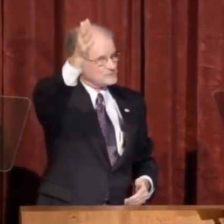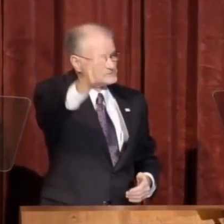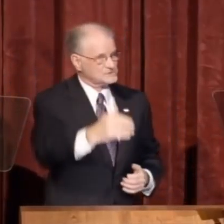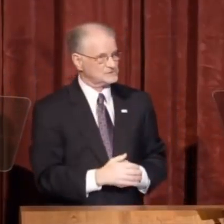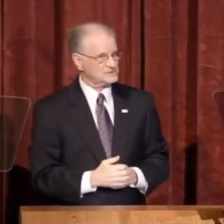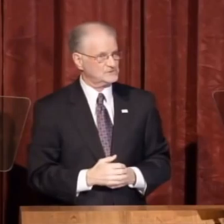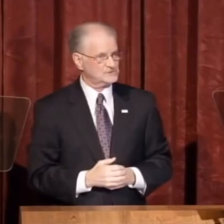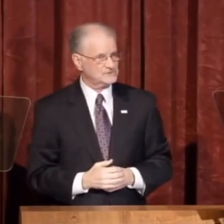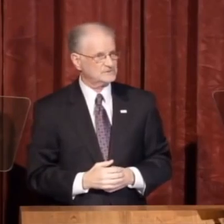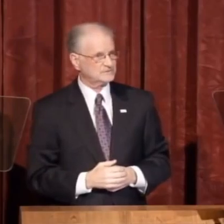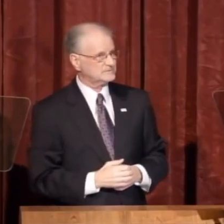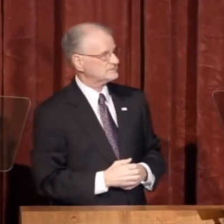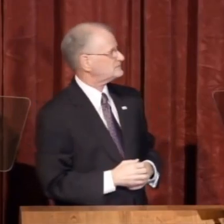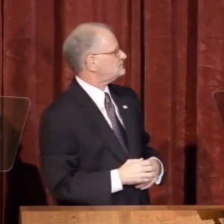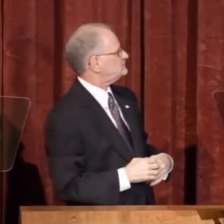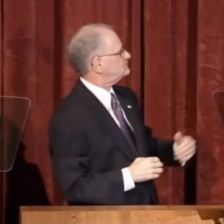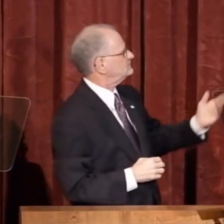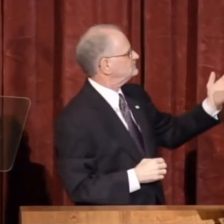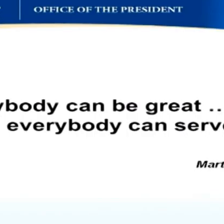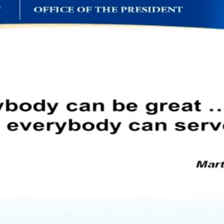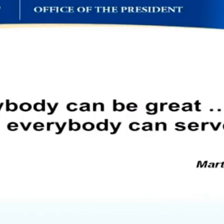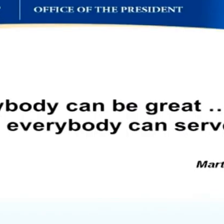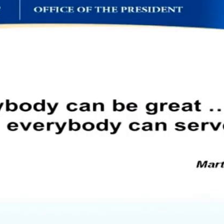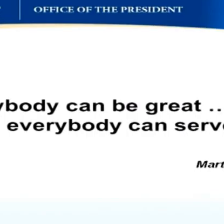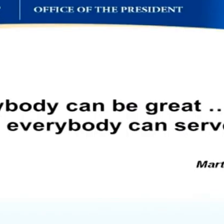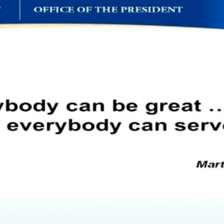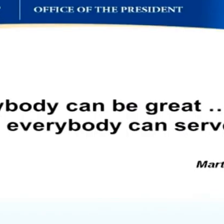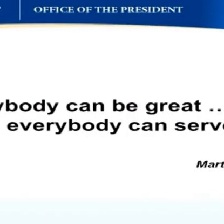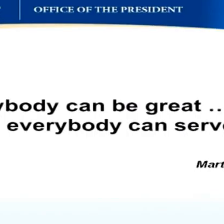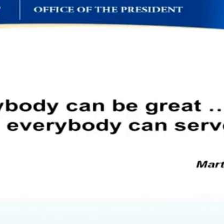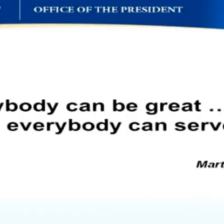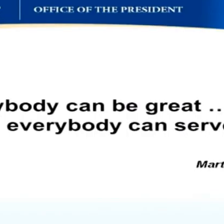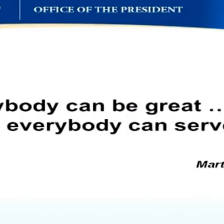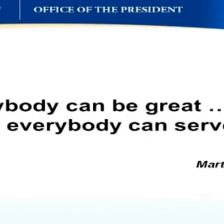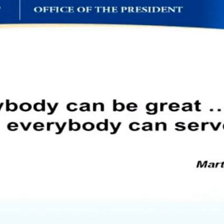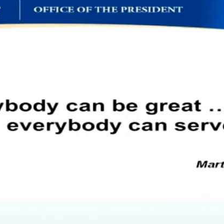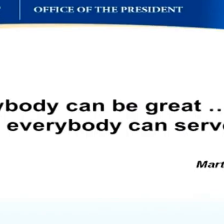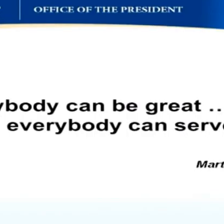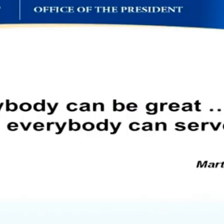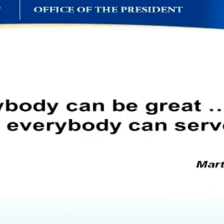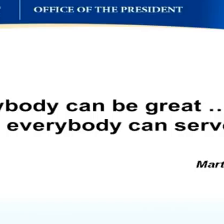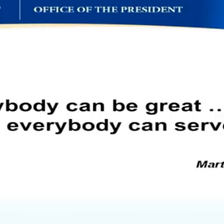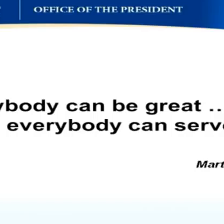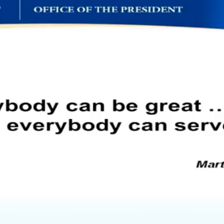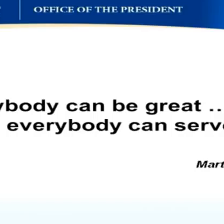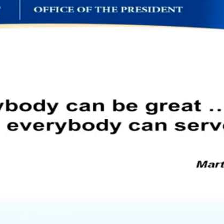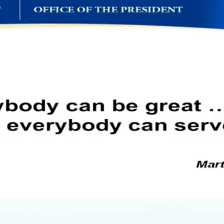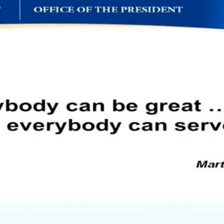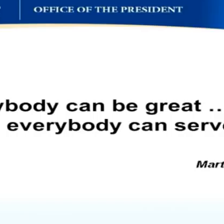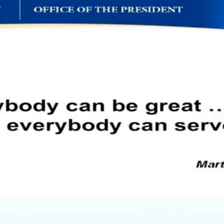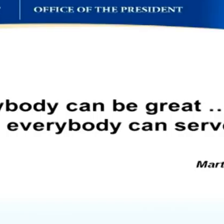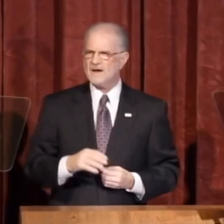To fulfill our dream, every one of us must contribute.